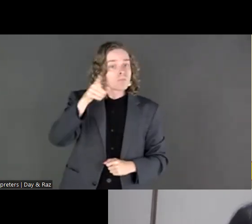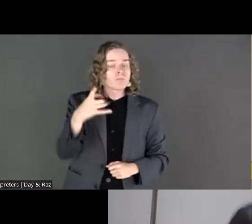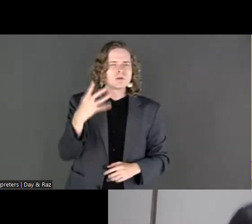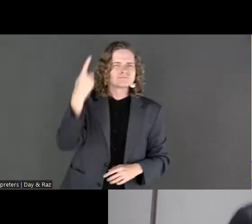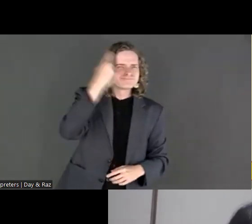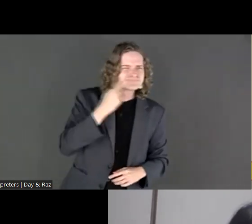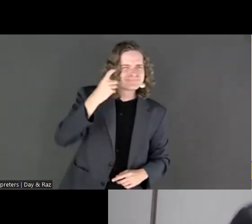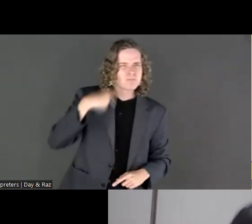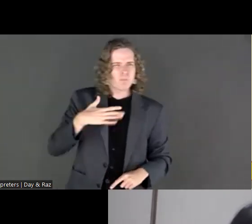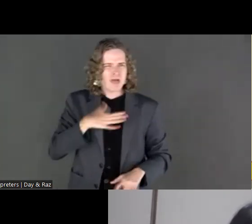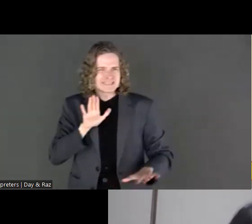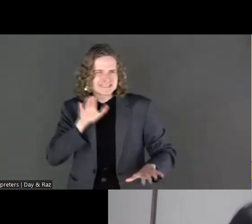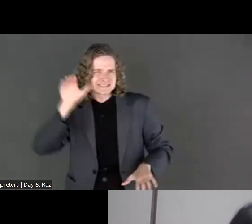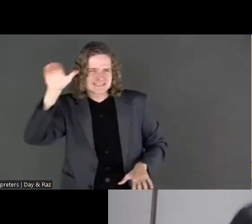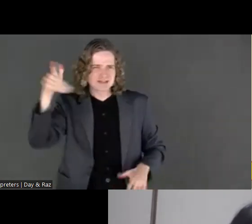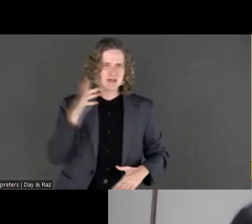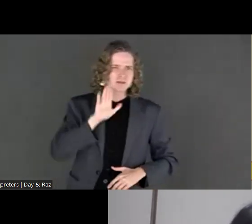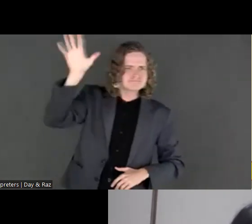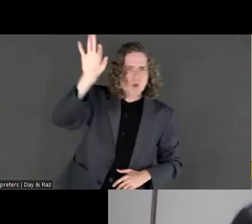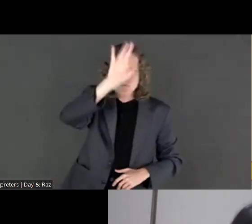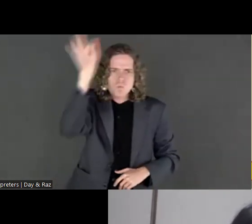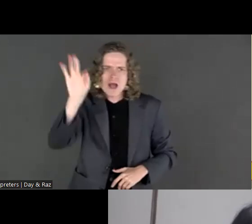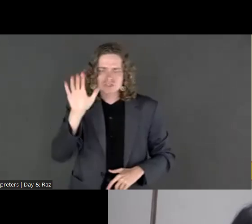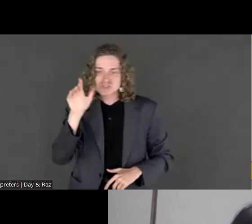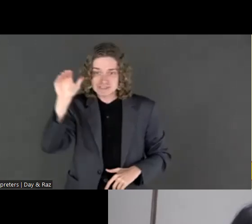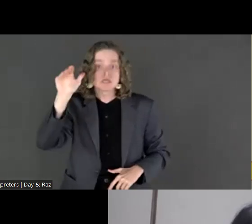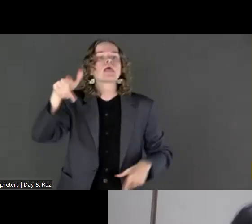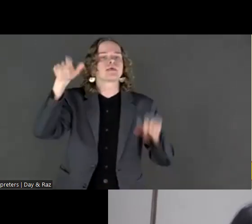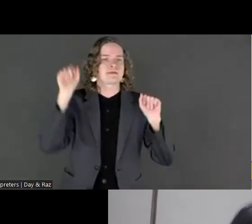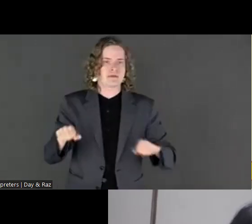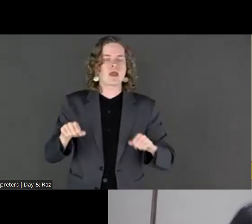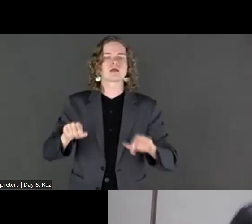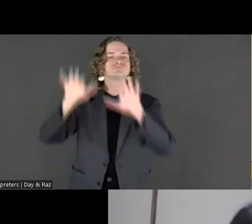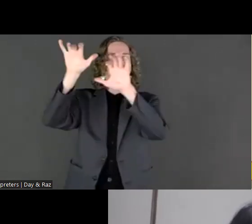Should you have any accessibility issues, please send a private message to the Host account.